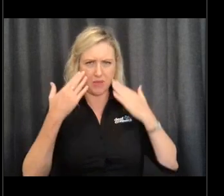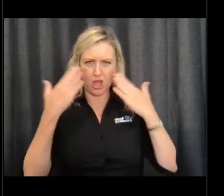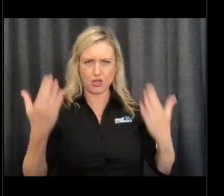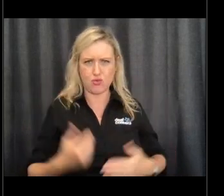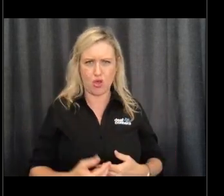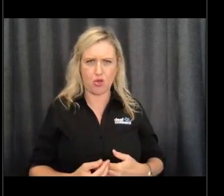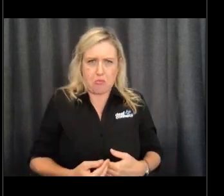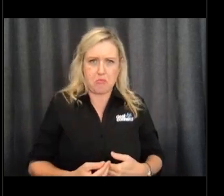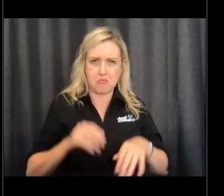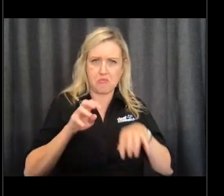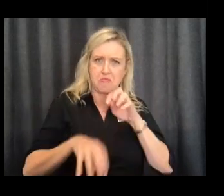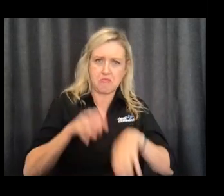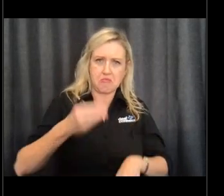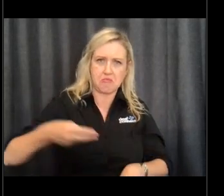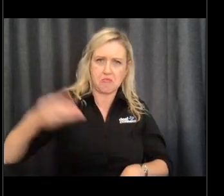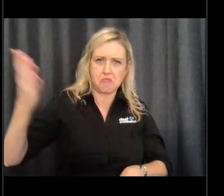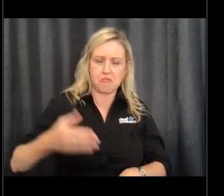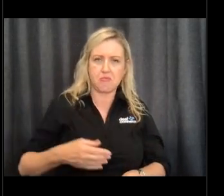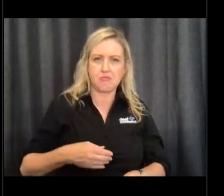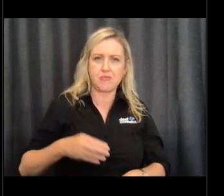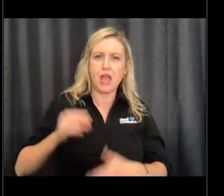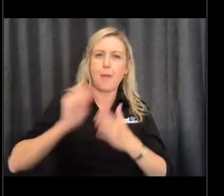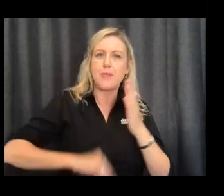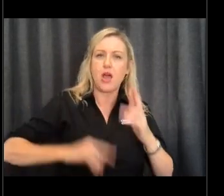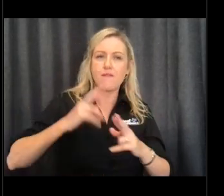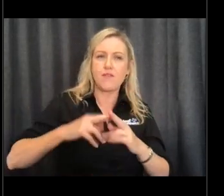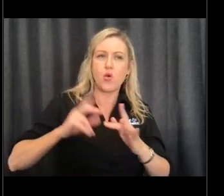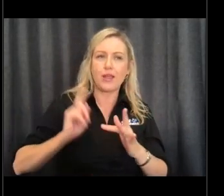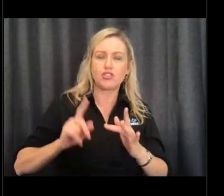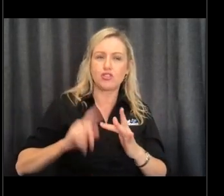No, and when you're applying for insurance not a lot of questions are asked,